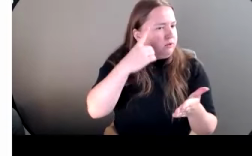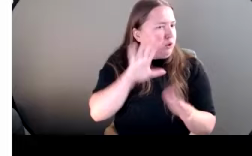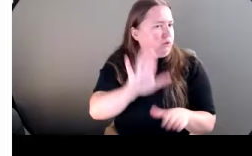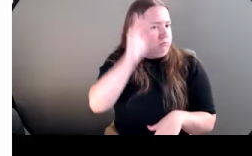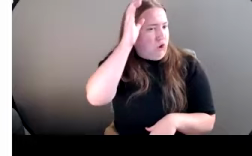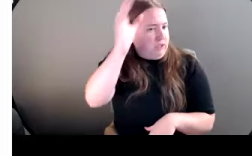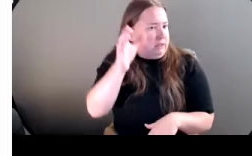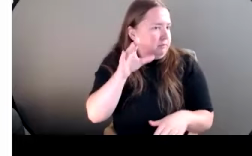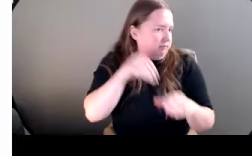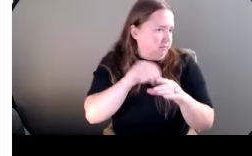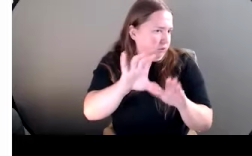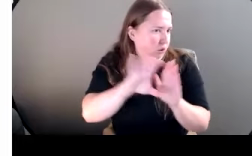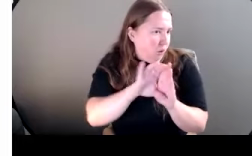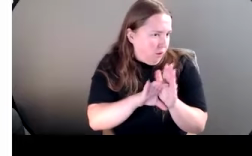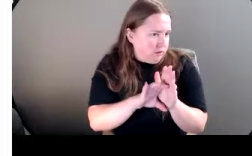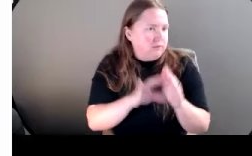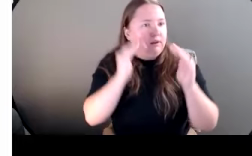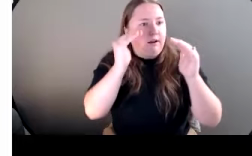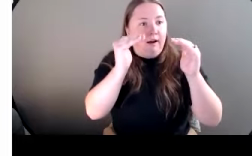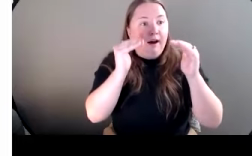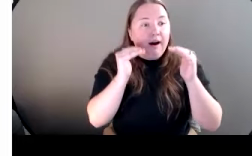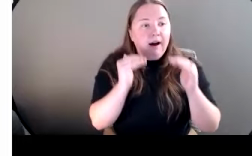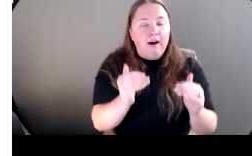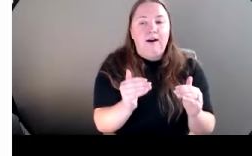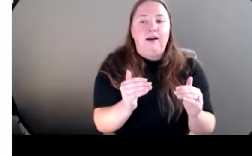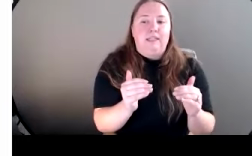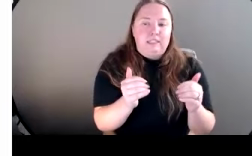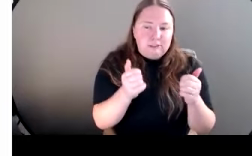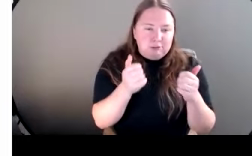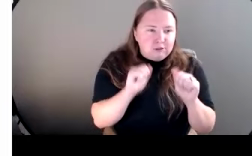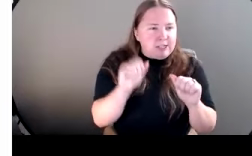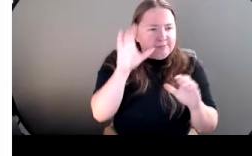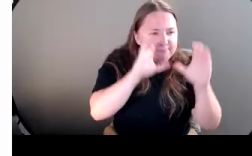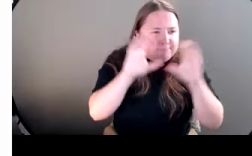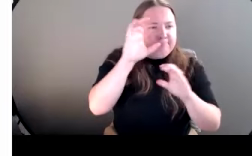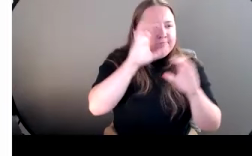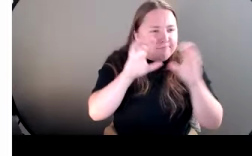Then you want to try to find material that you're going to cover